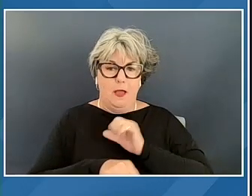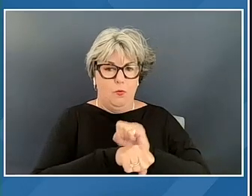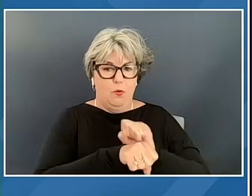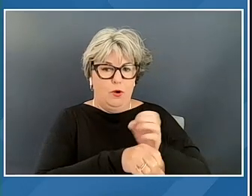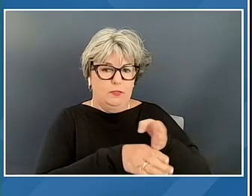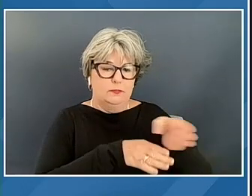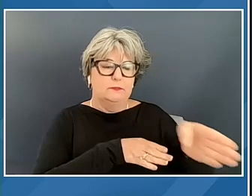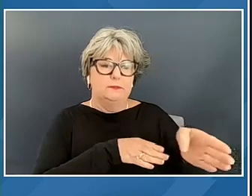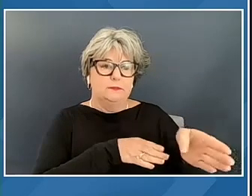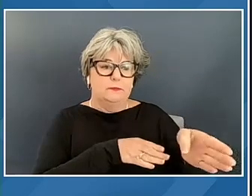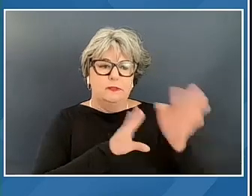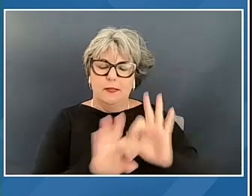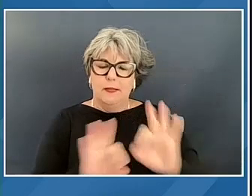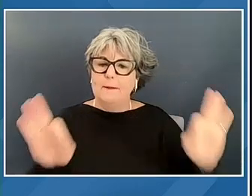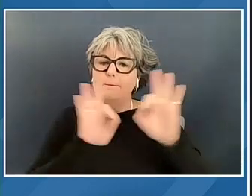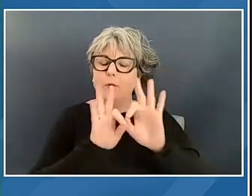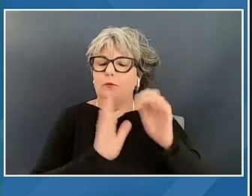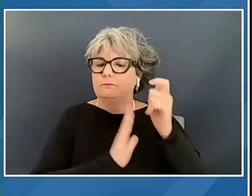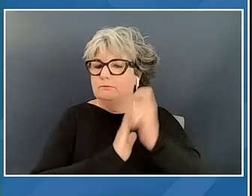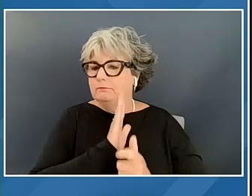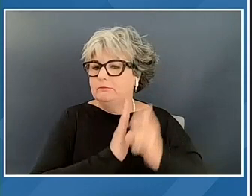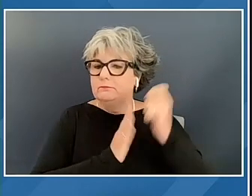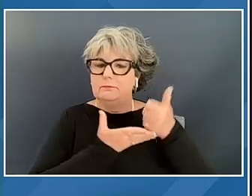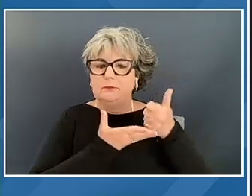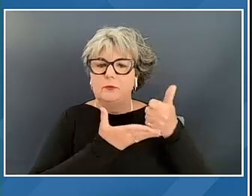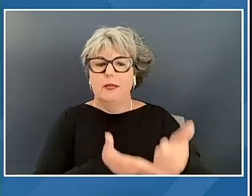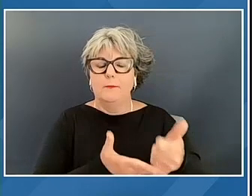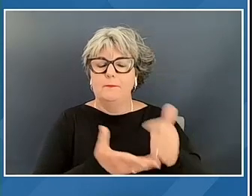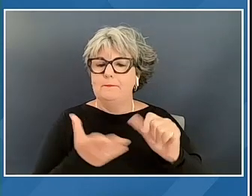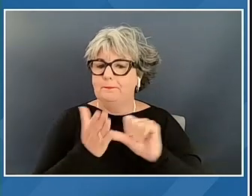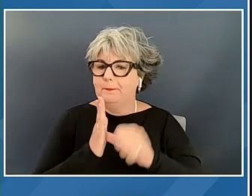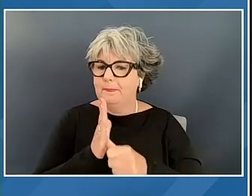automation is to relief. And then I just want to reiterate what some other folks have said.